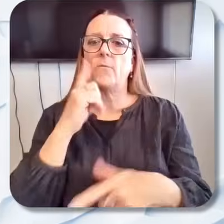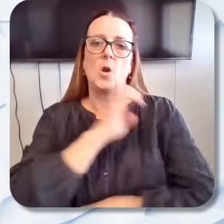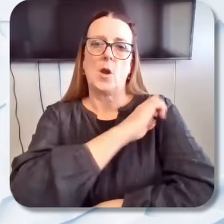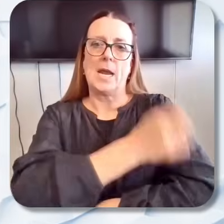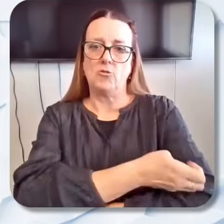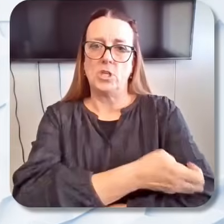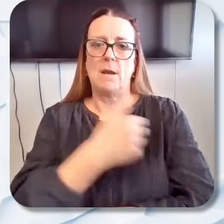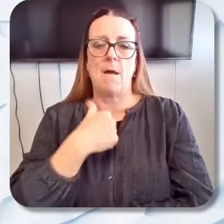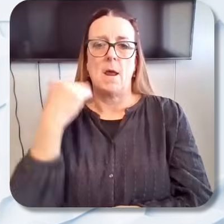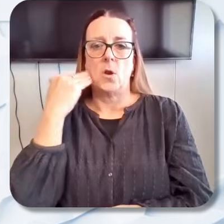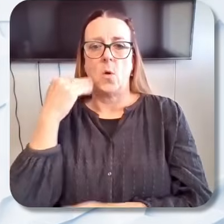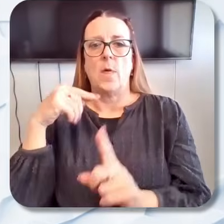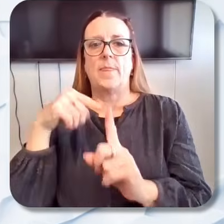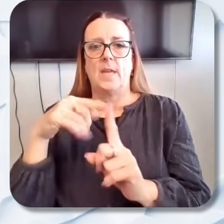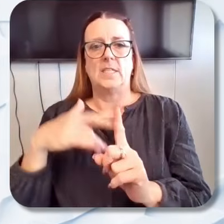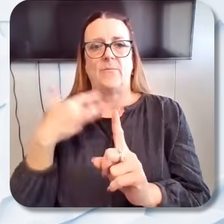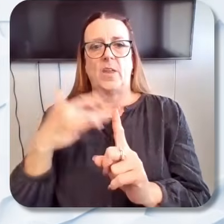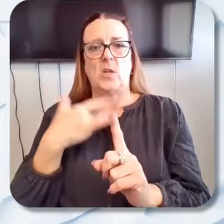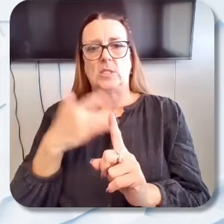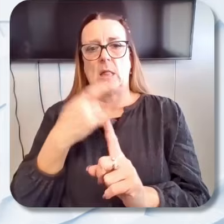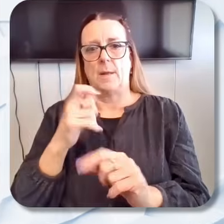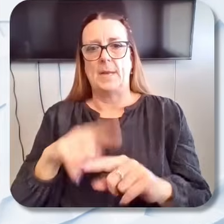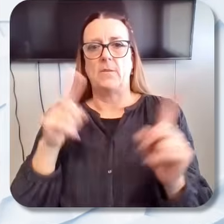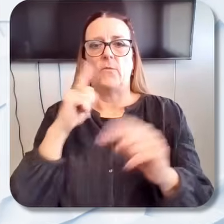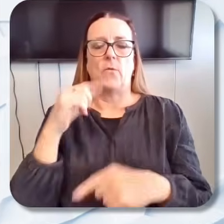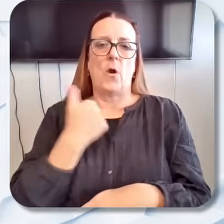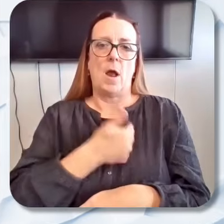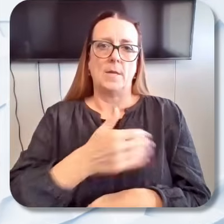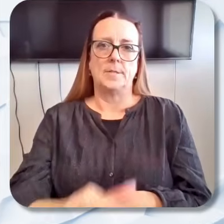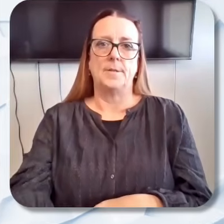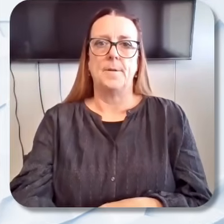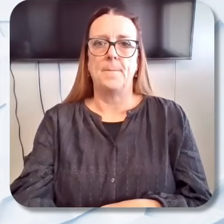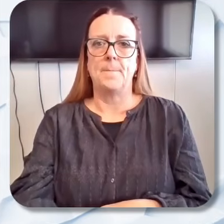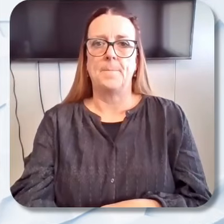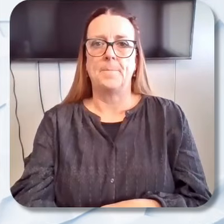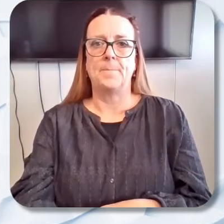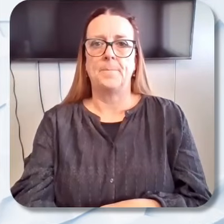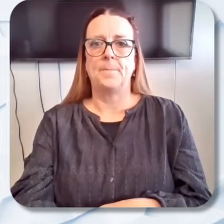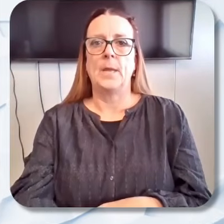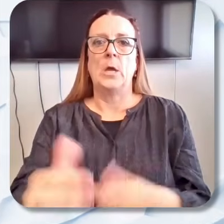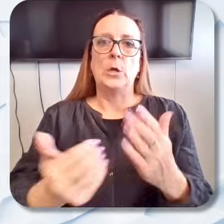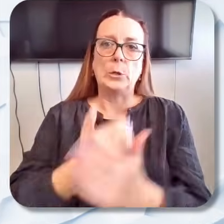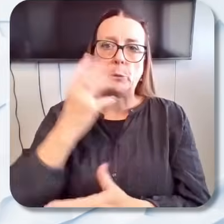I know that this feels a little bit different for us and its new, new stuff is always really